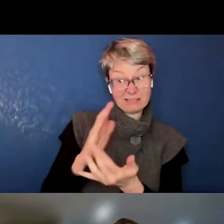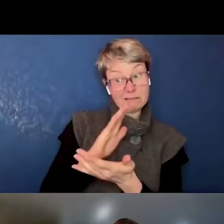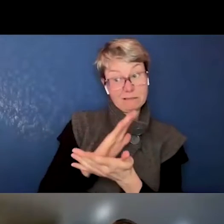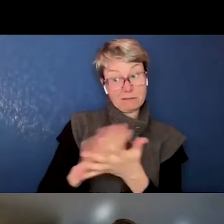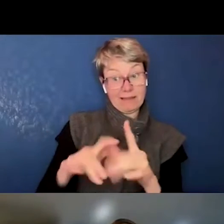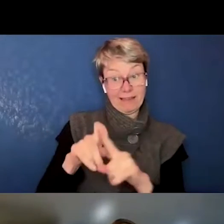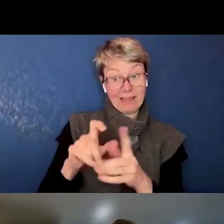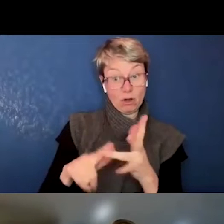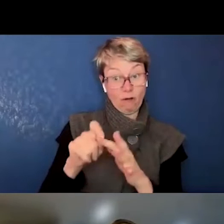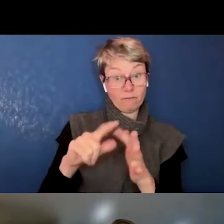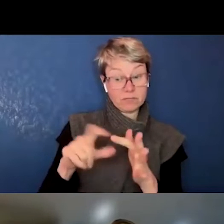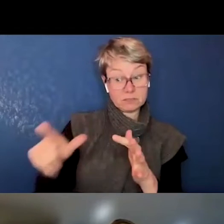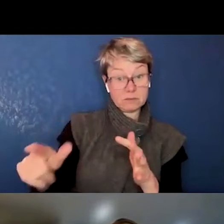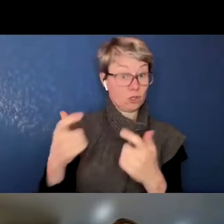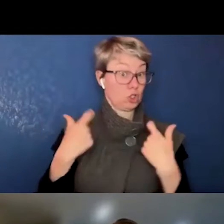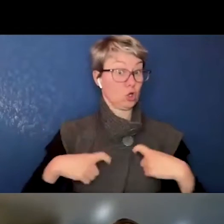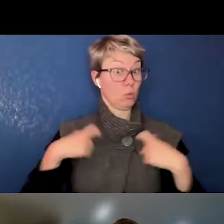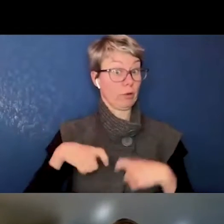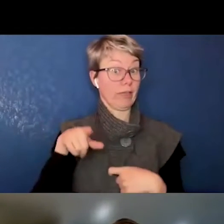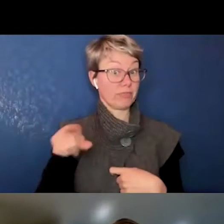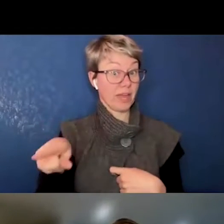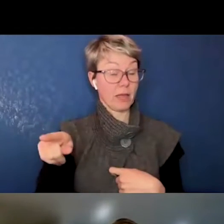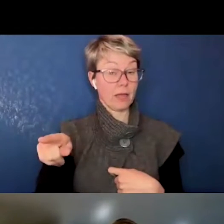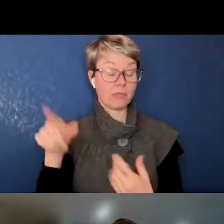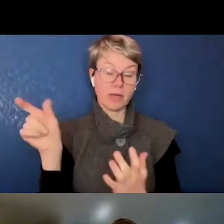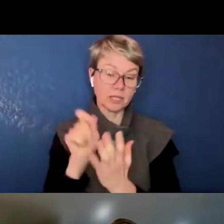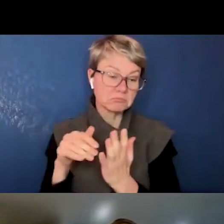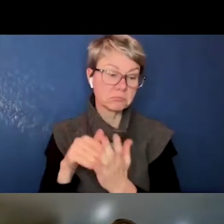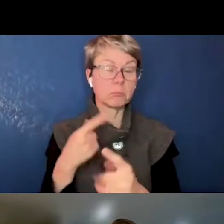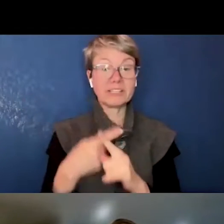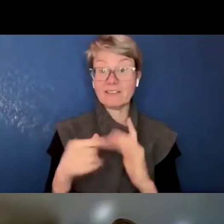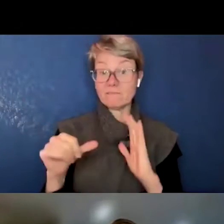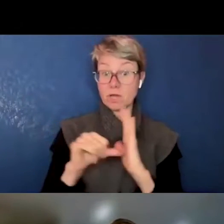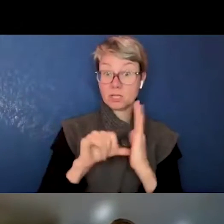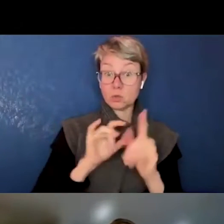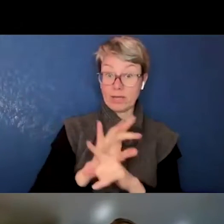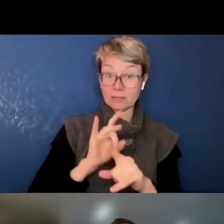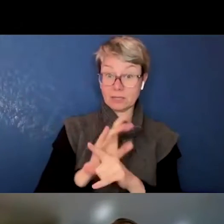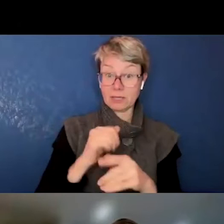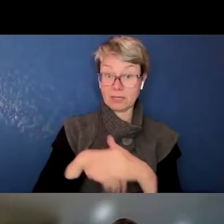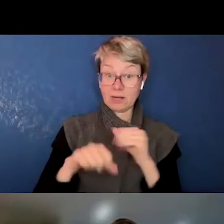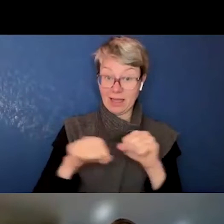our evidence um and financial counselors also exist within the division to assist with budgets